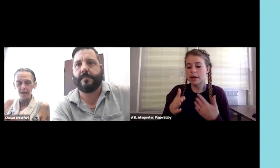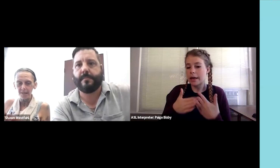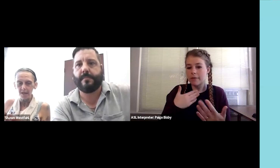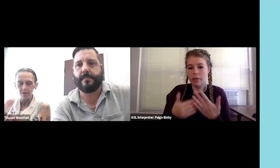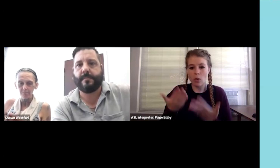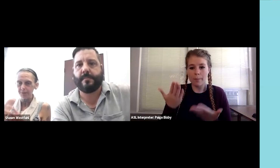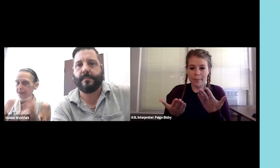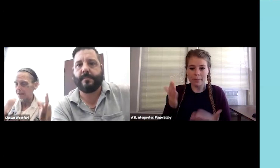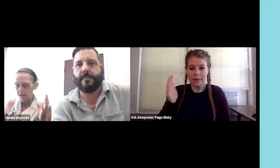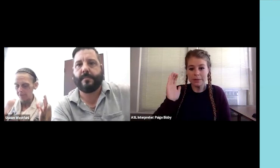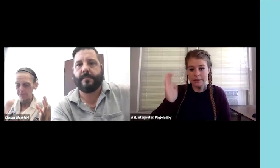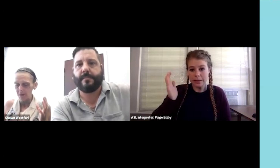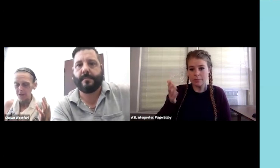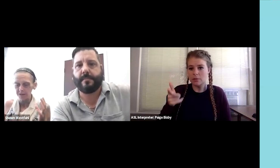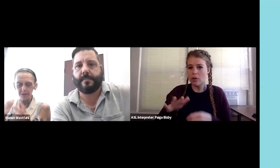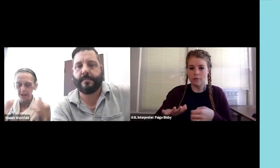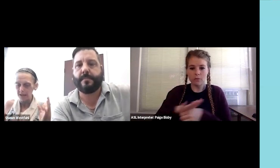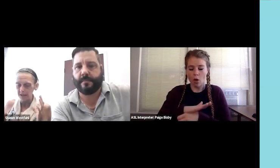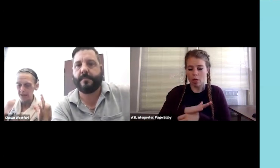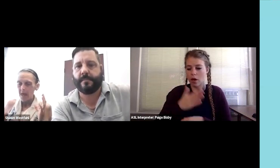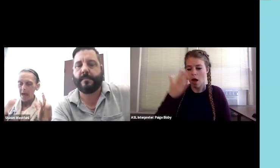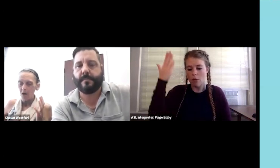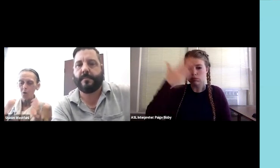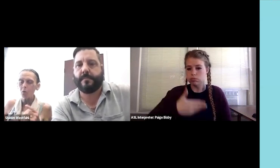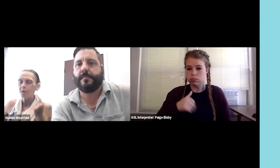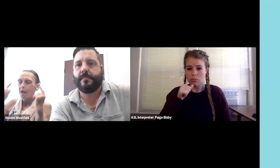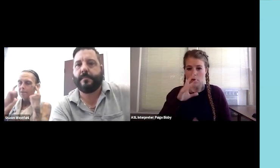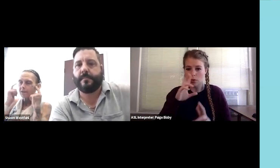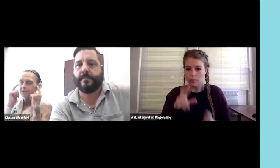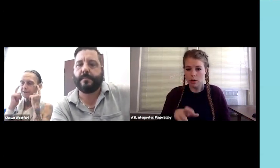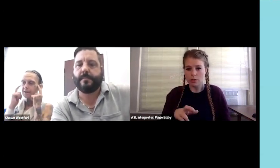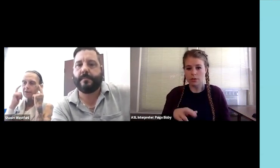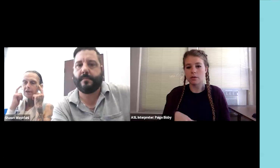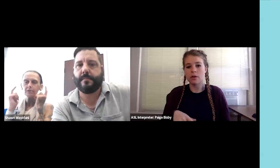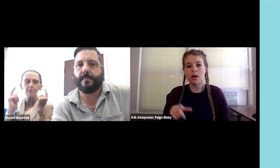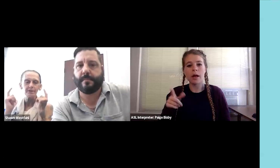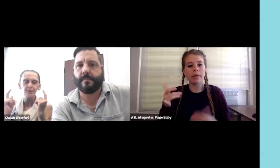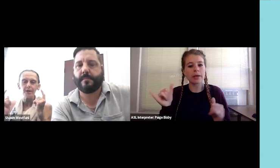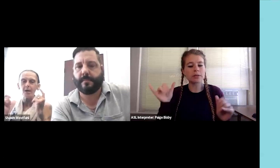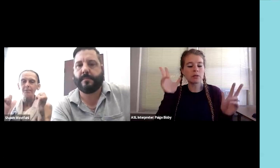they are completely unresponsive and out cold, they're still hearing what's going on.